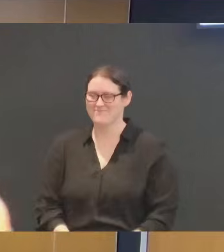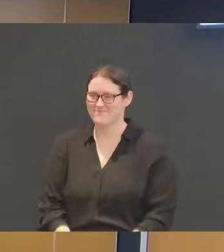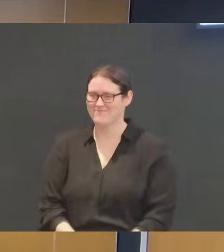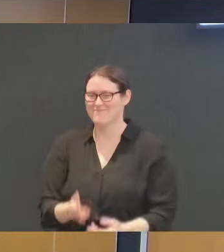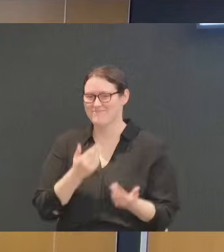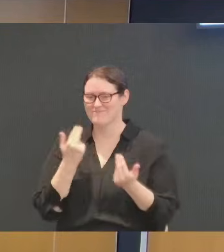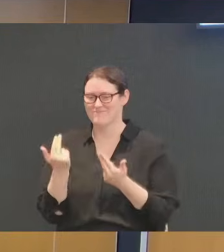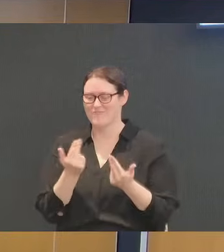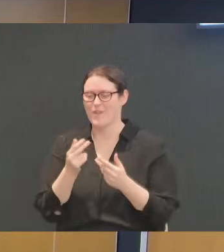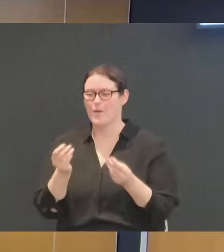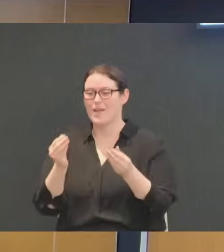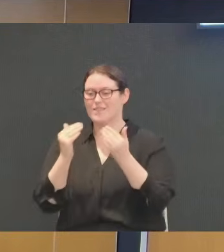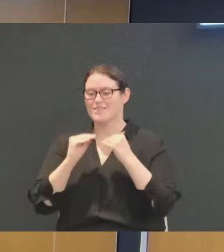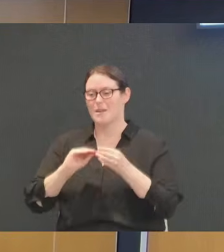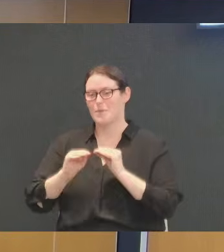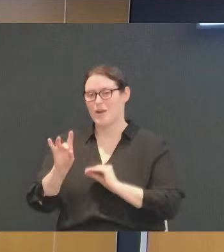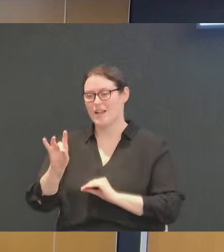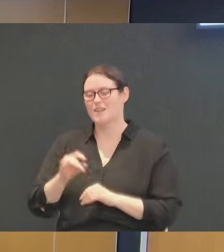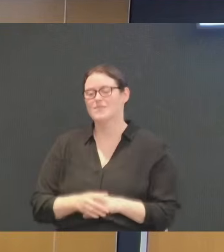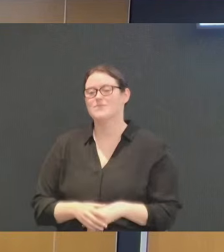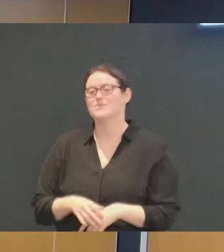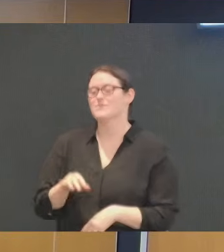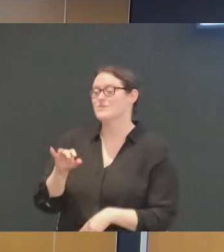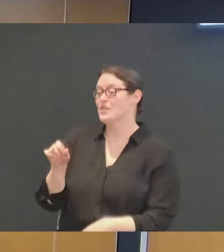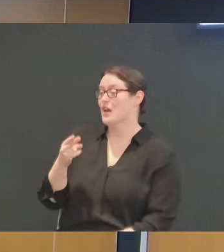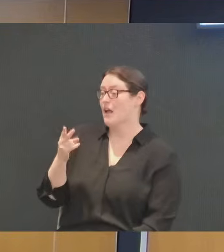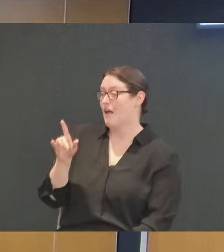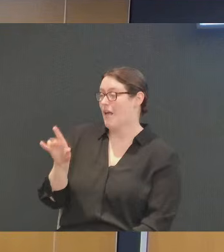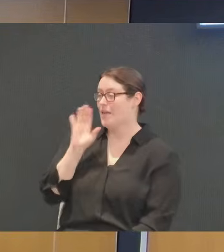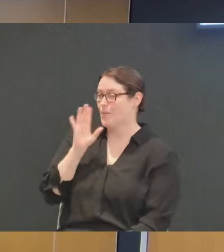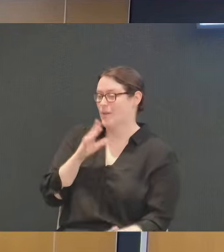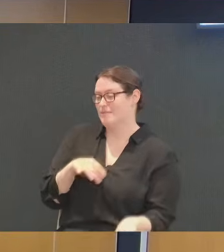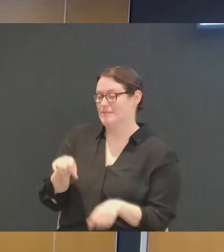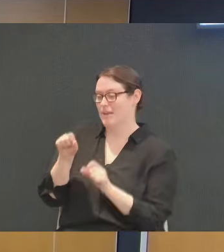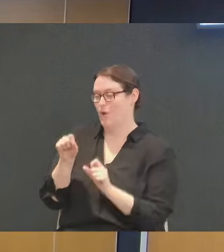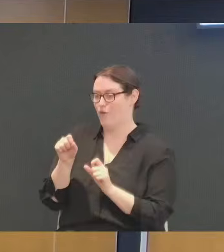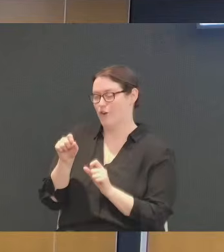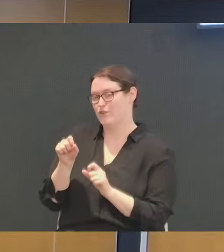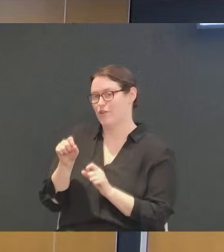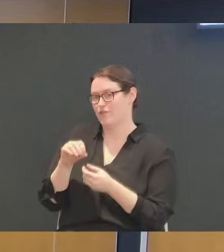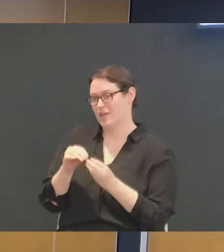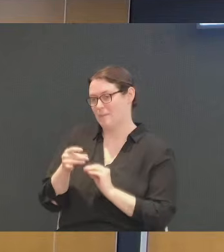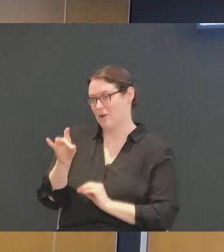Item number eight. Commissioners Holly is going to take this item for MSD tonight.